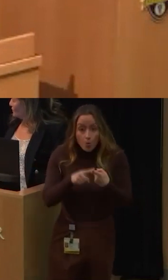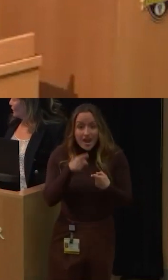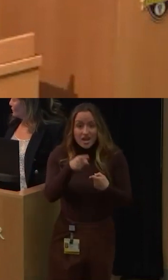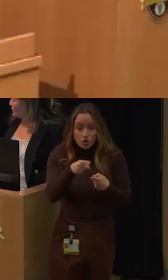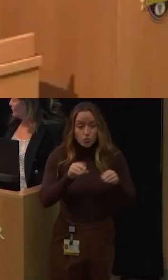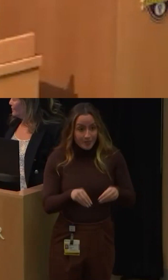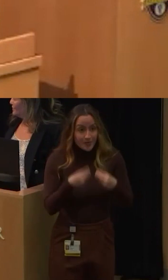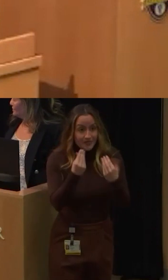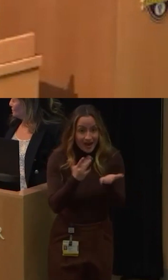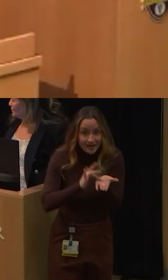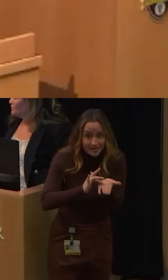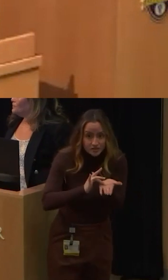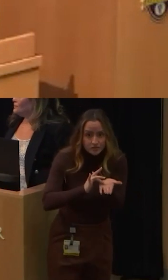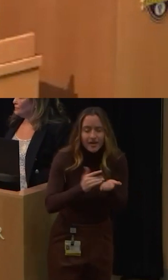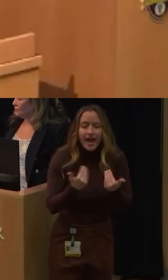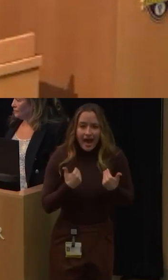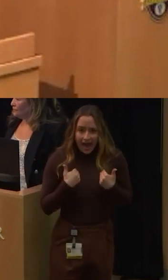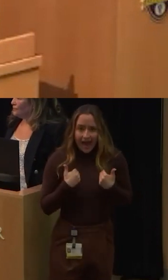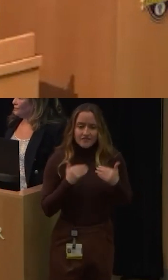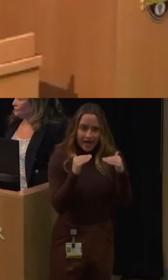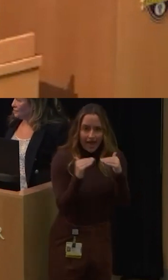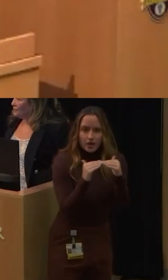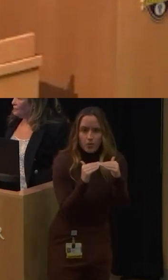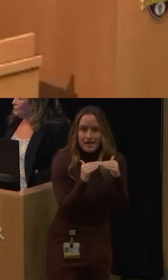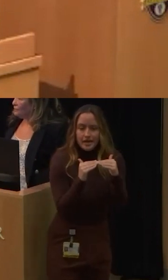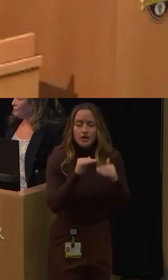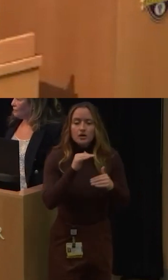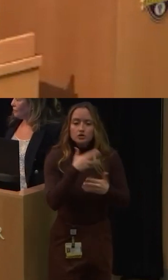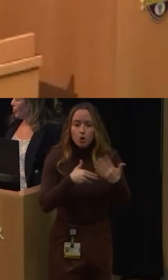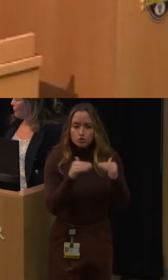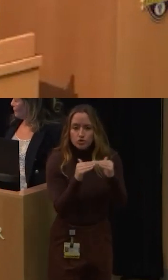do that with equity and justice in mind. As you are engaging with patients,